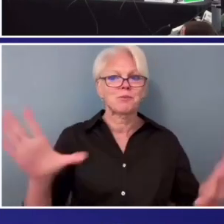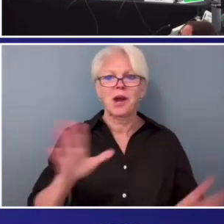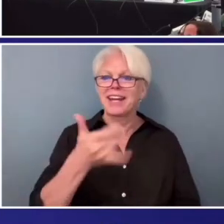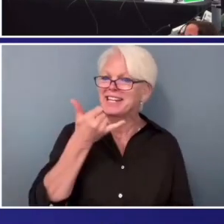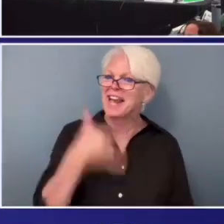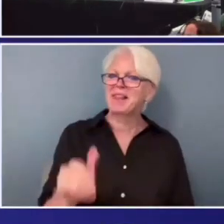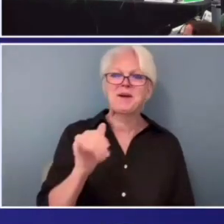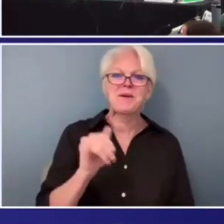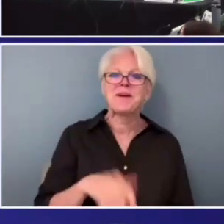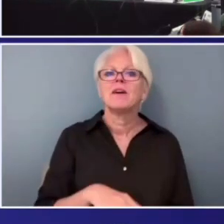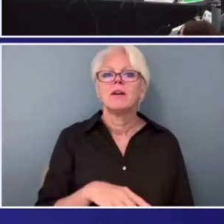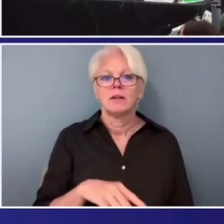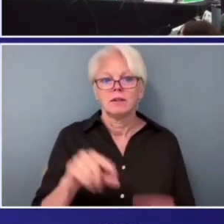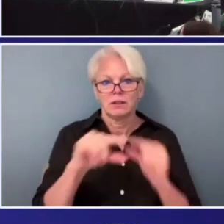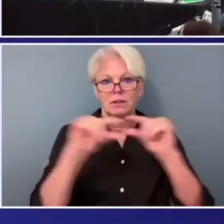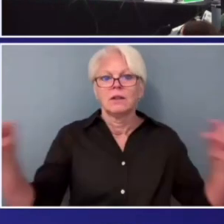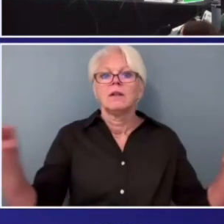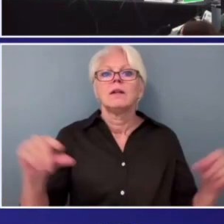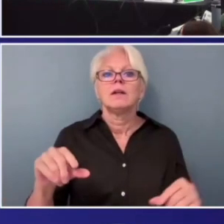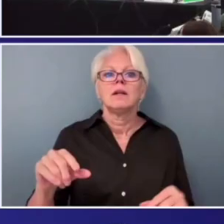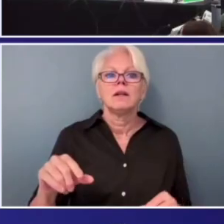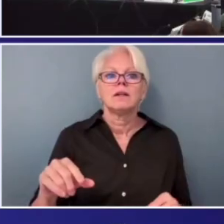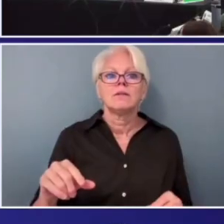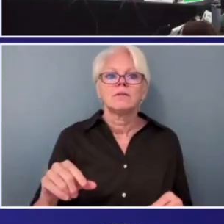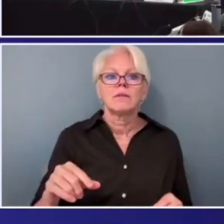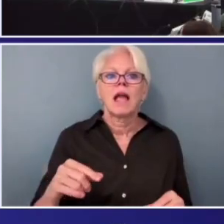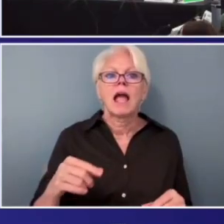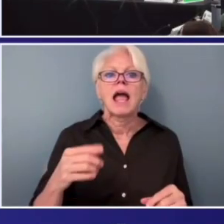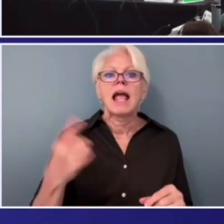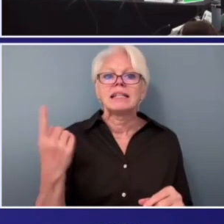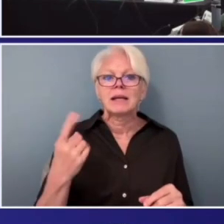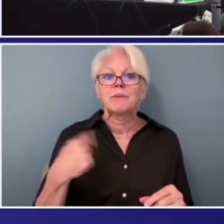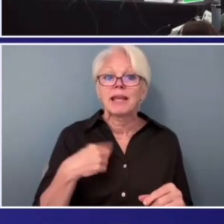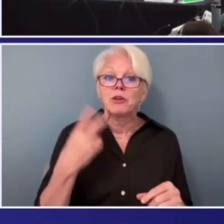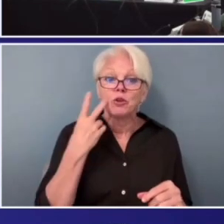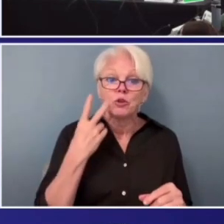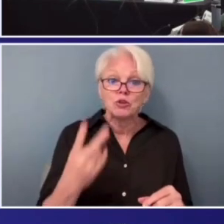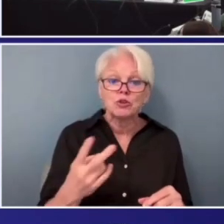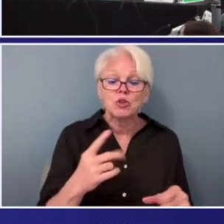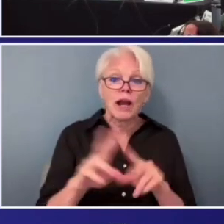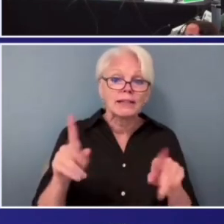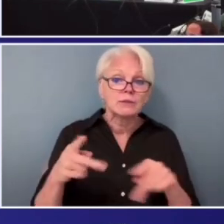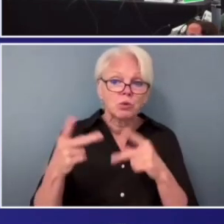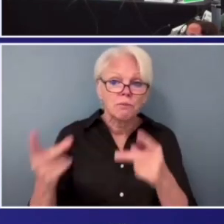And we have marked through something that you saw as proposed text yesterday.